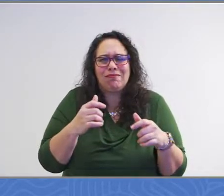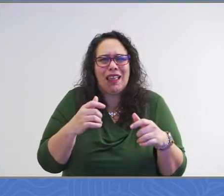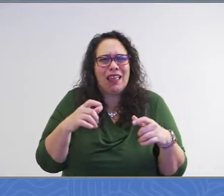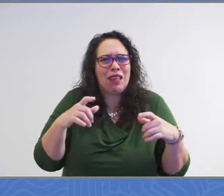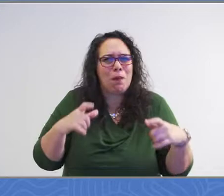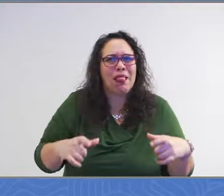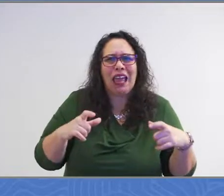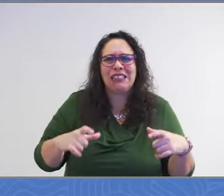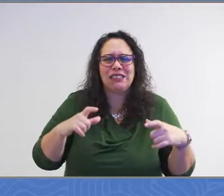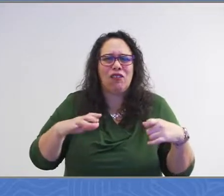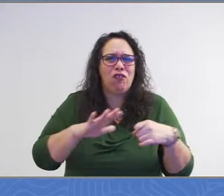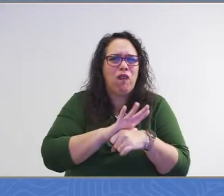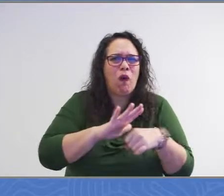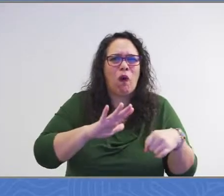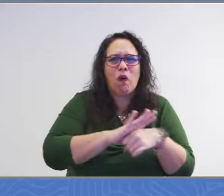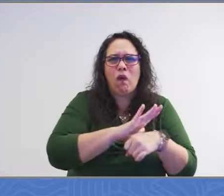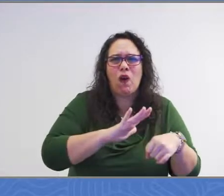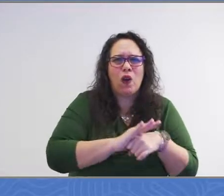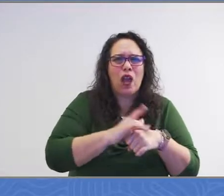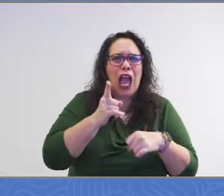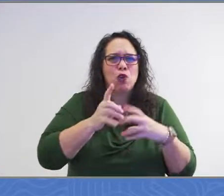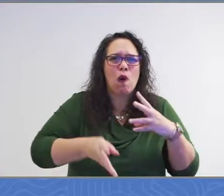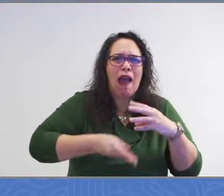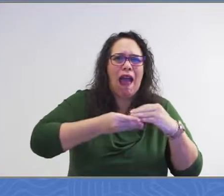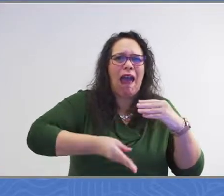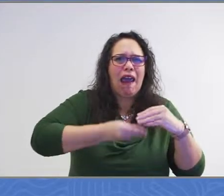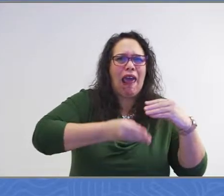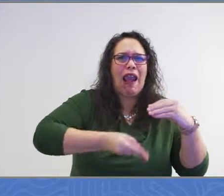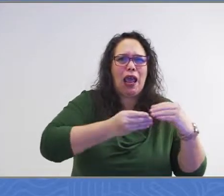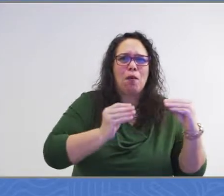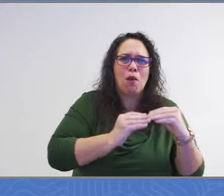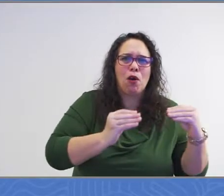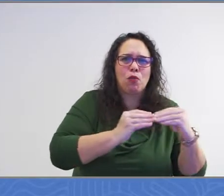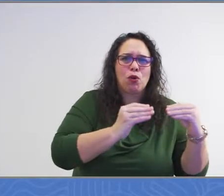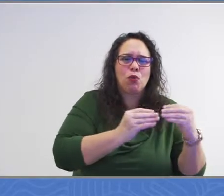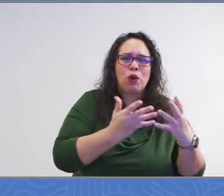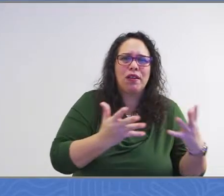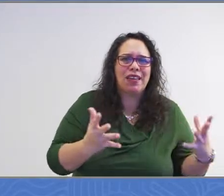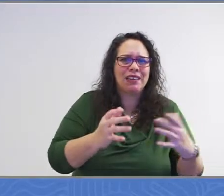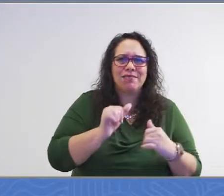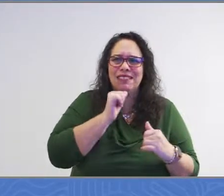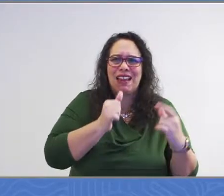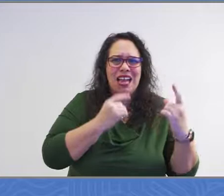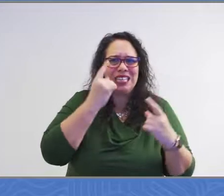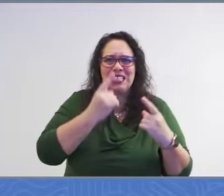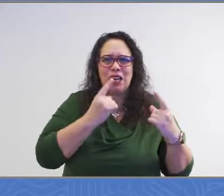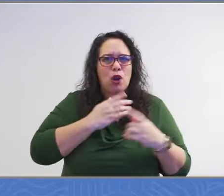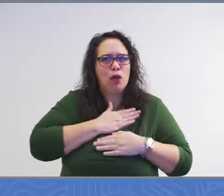to their platters is not considerate. I appreciate the effort that you guys are doing